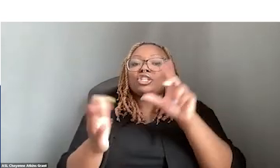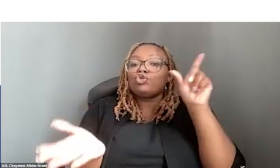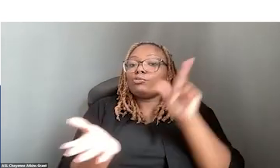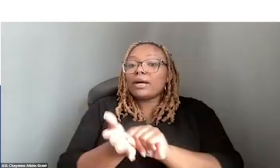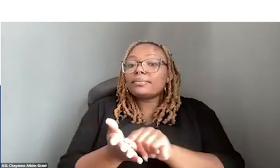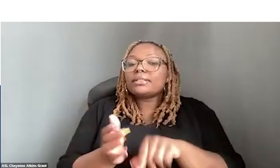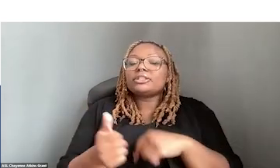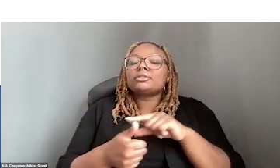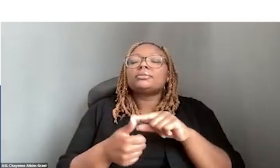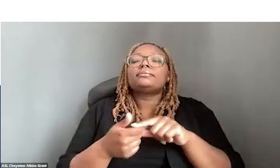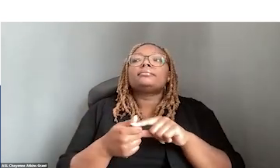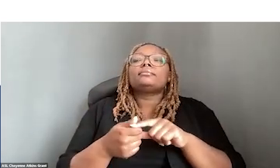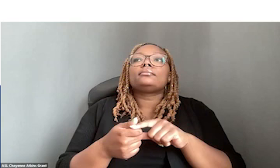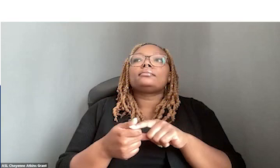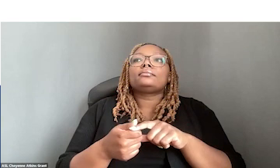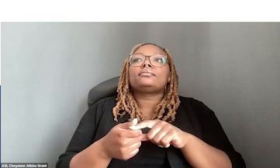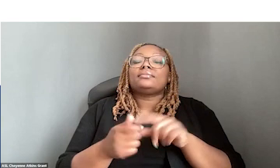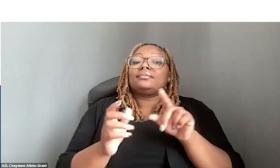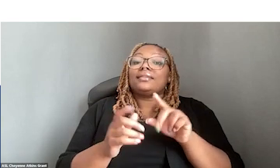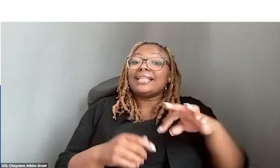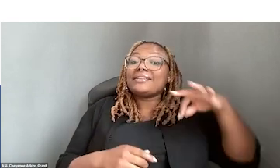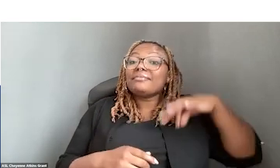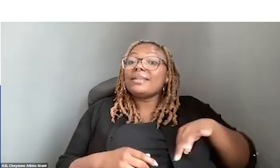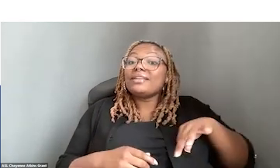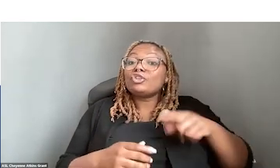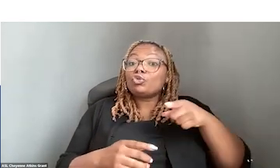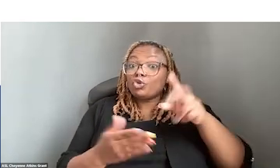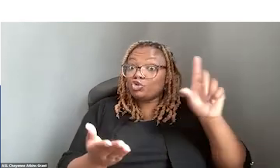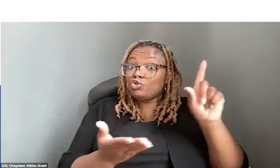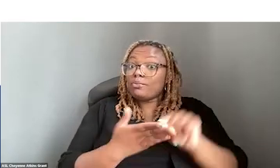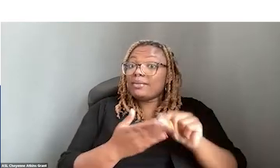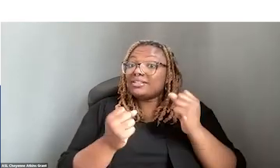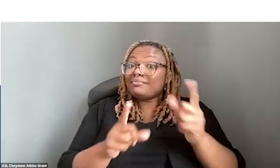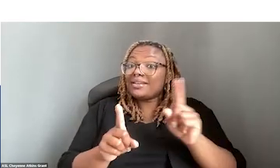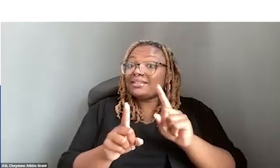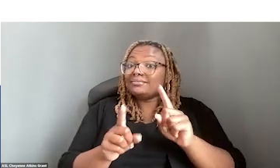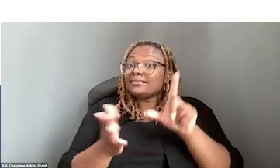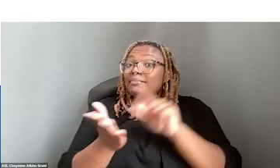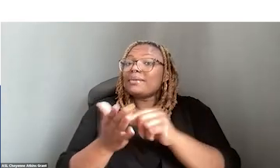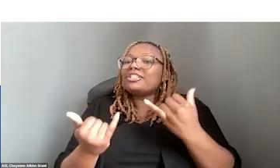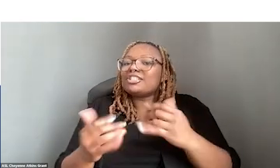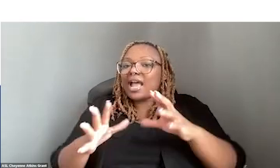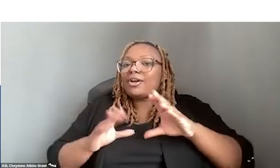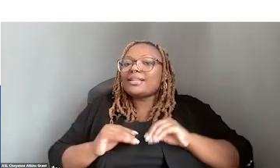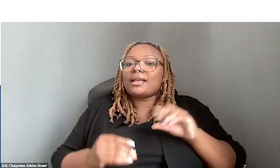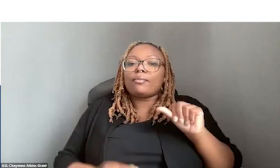It comes in handy when you're publishing. Many publishers now accept these ORCID identifiers.